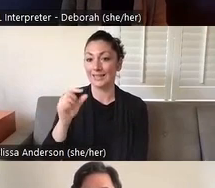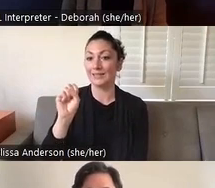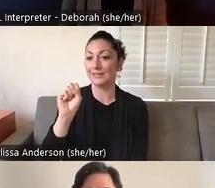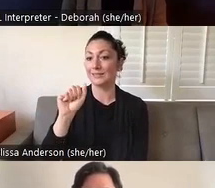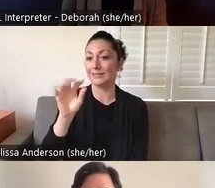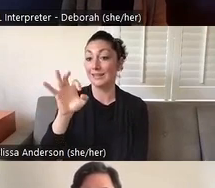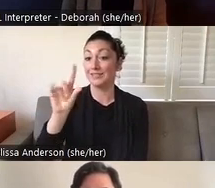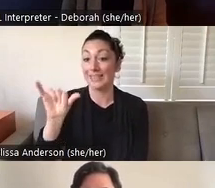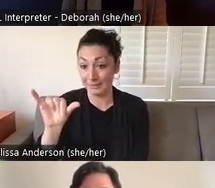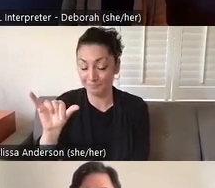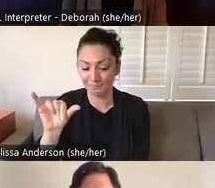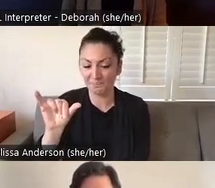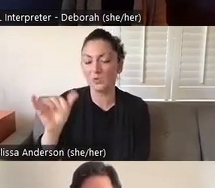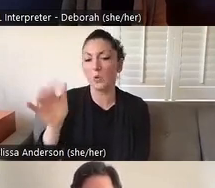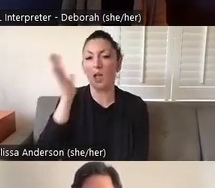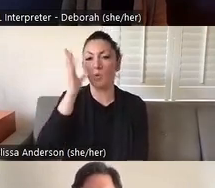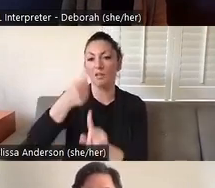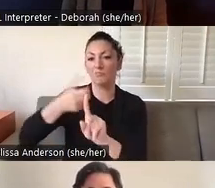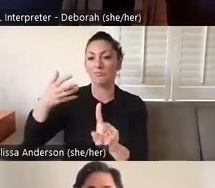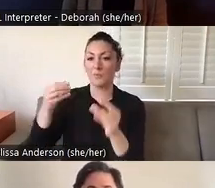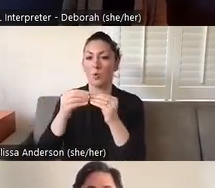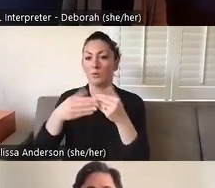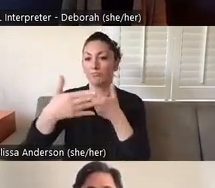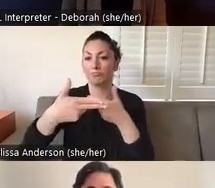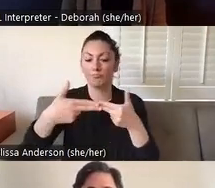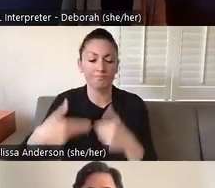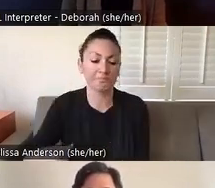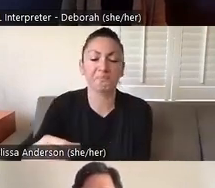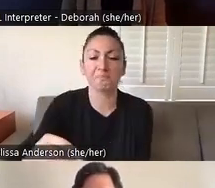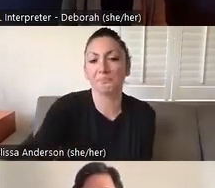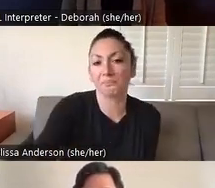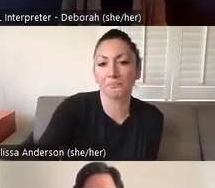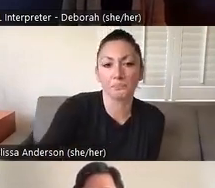we found was a therapeutic intervention called "Seeking Safety," which I can tell